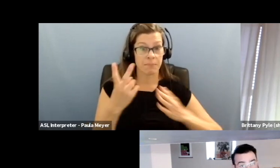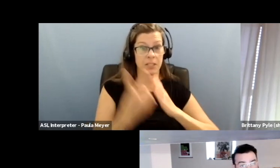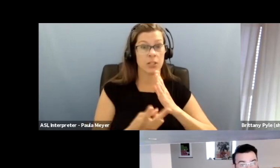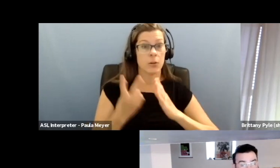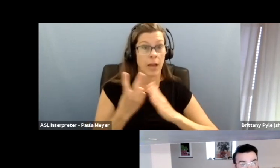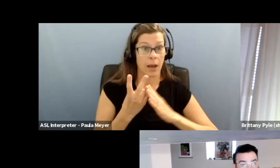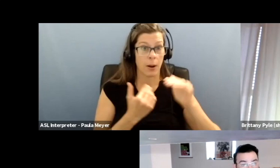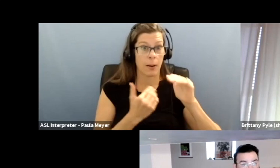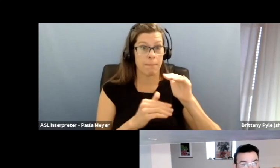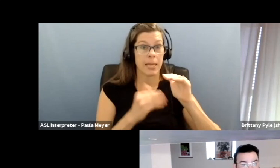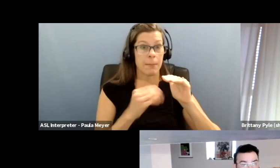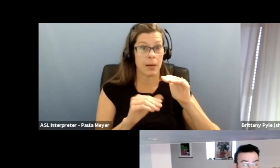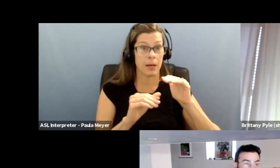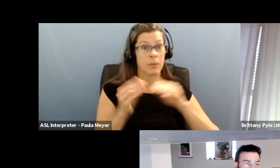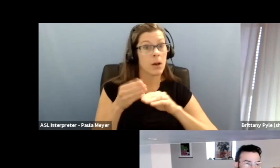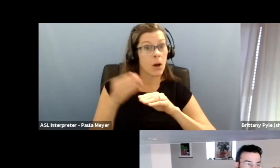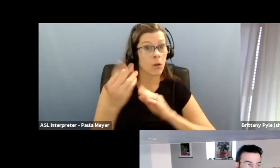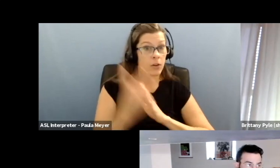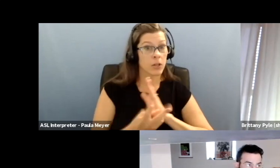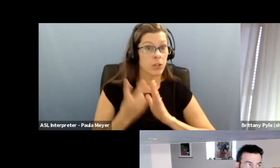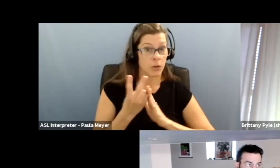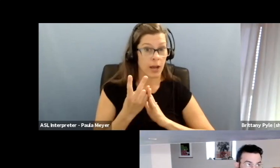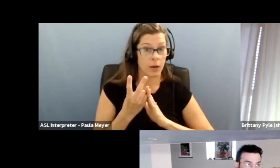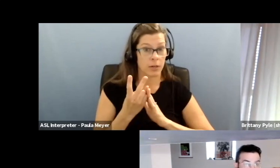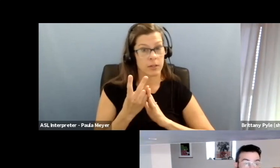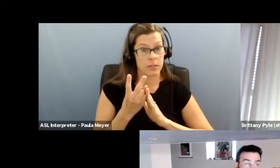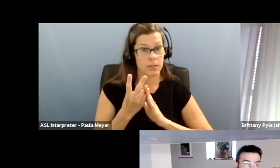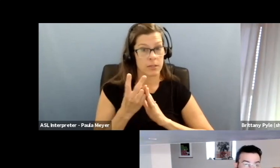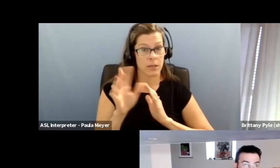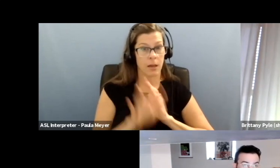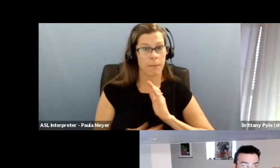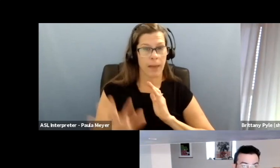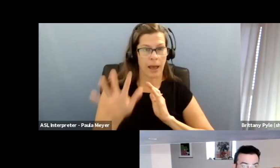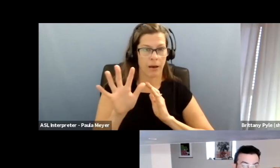And then anything beyond that is billed at about a quarterly rate.